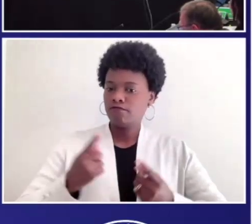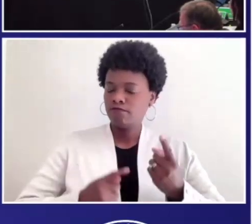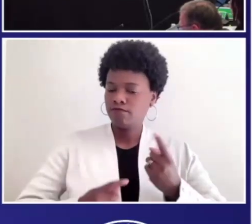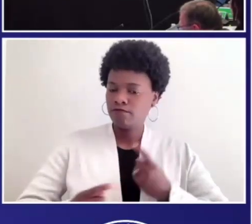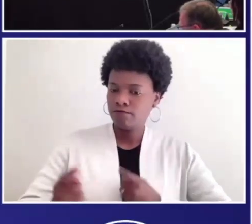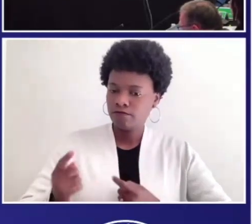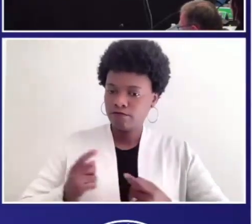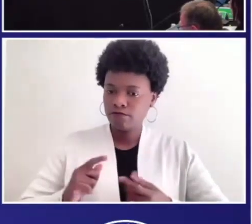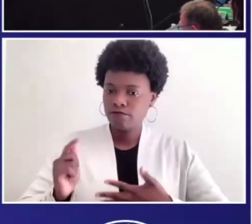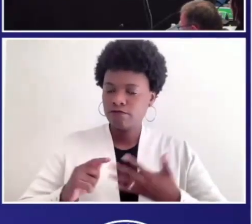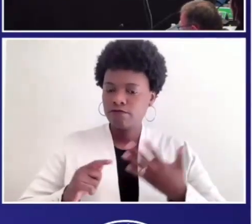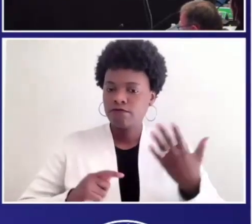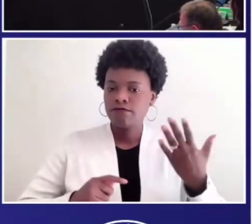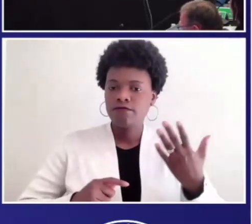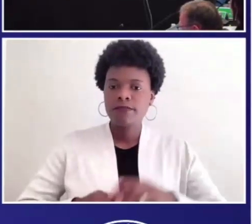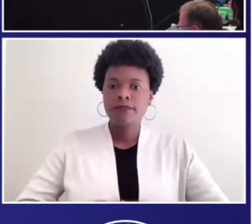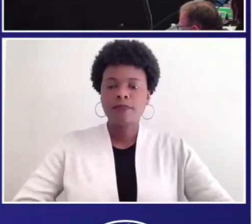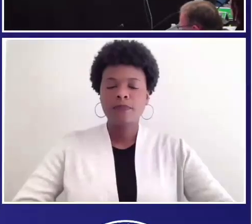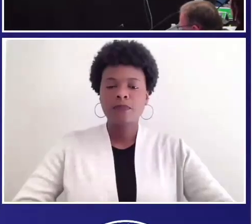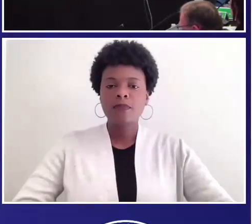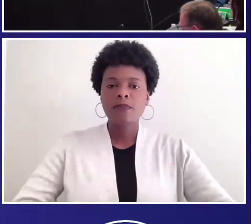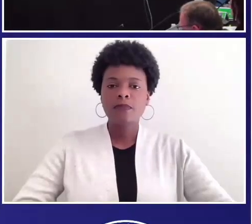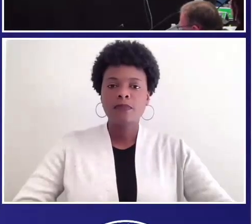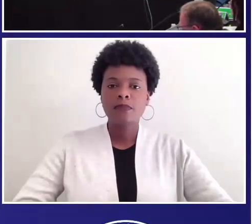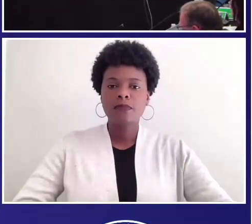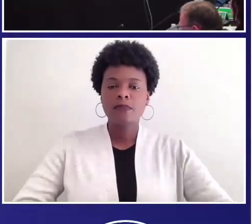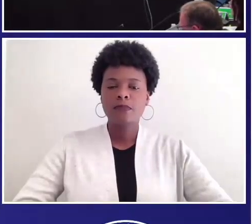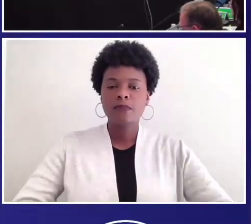and I'm just going to rip off the band-aid